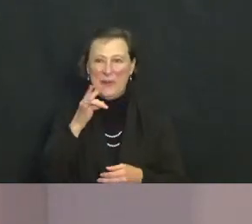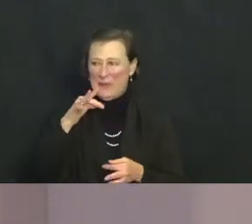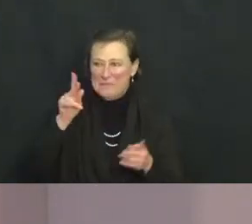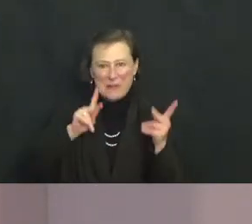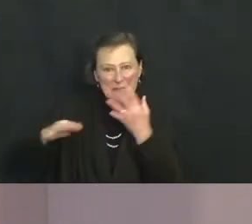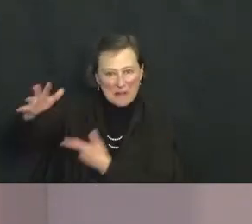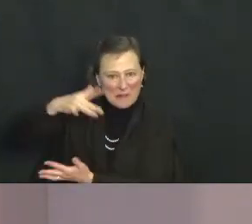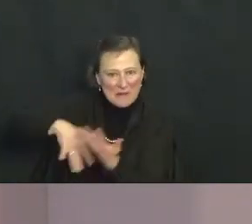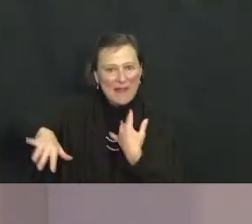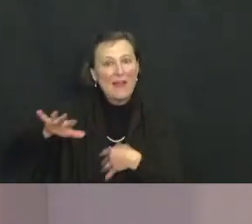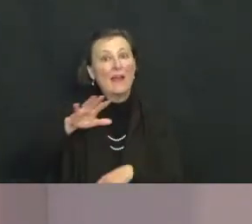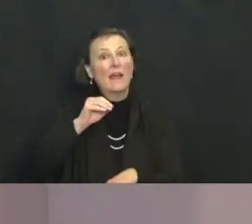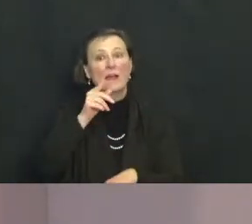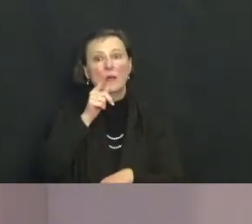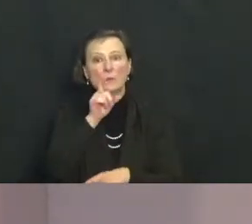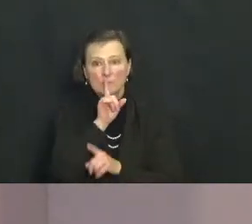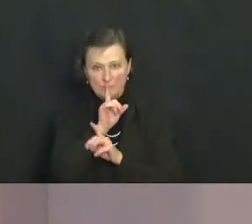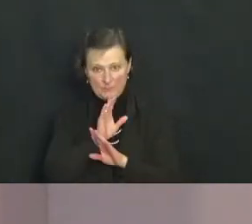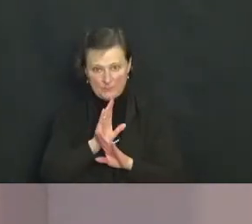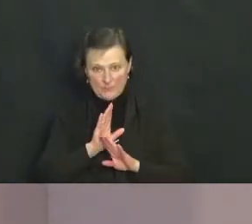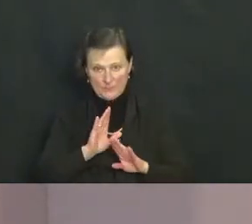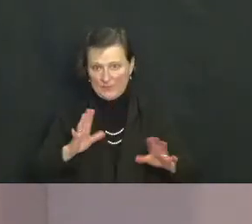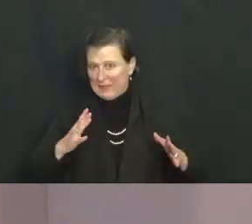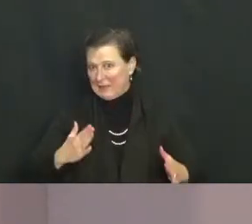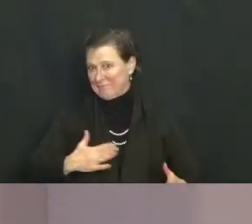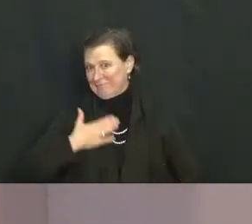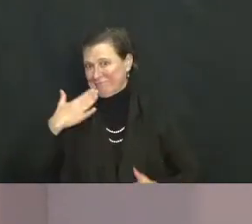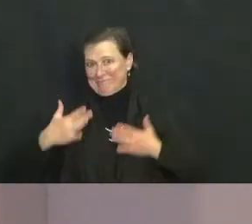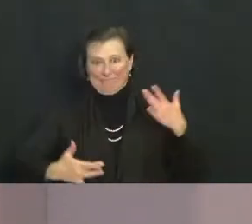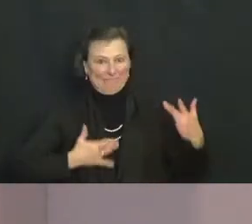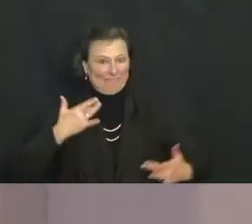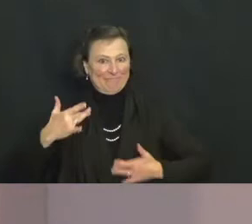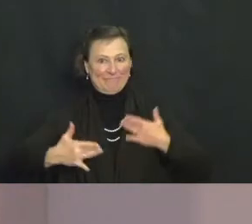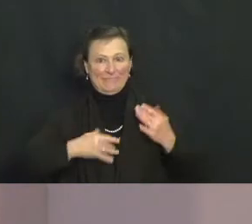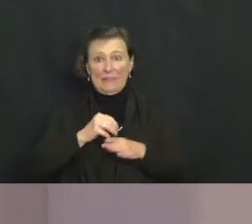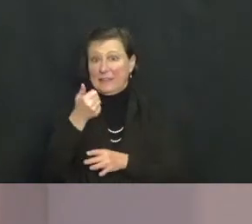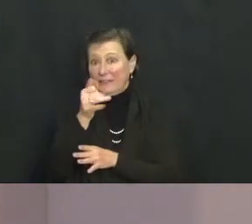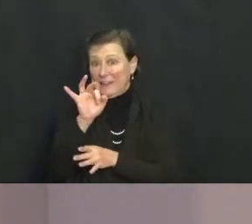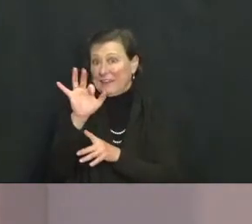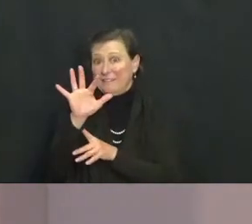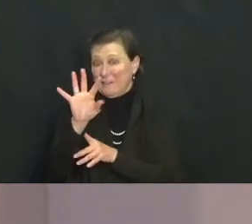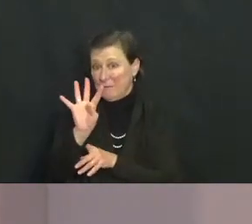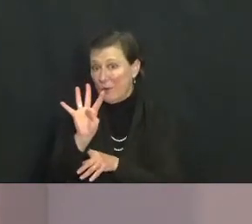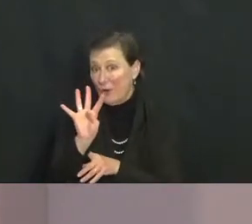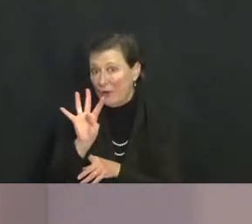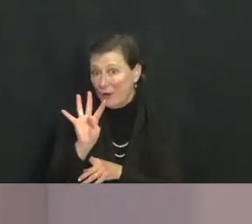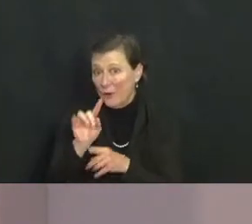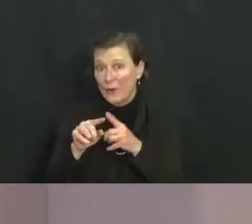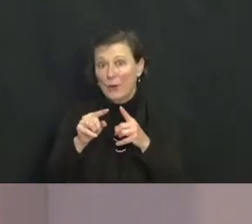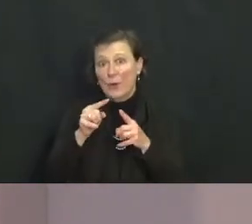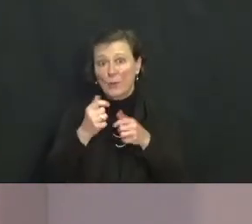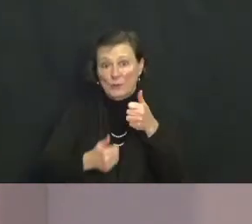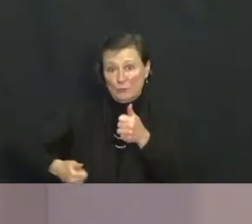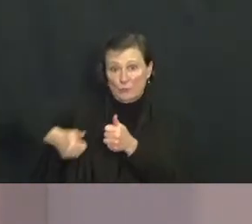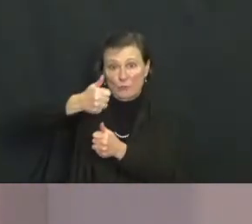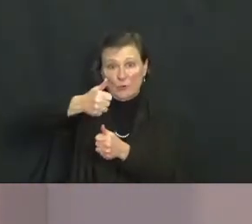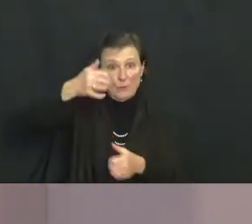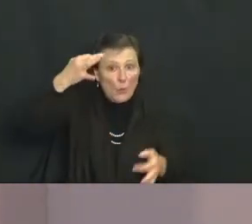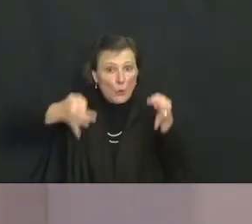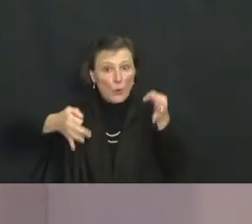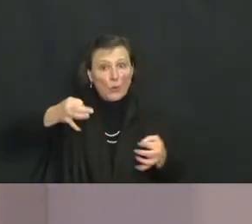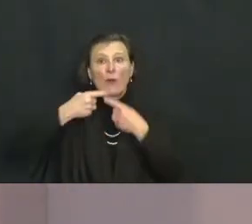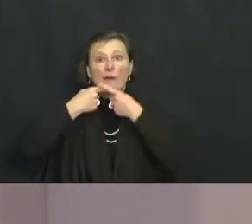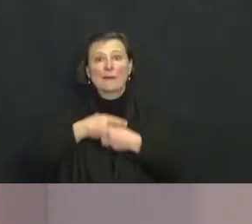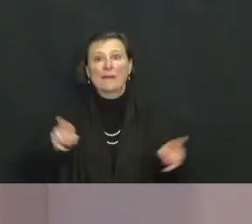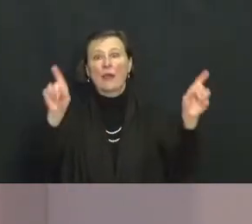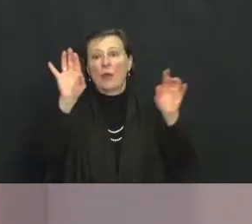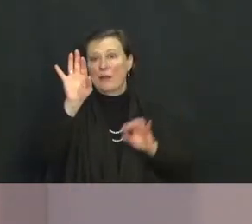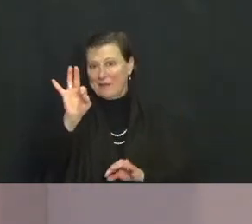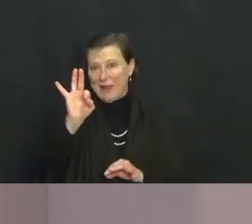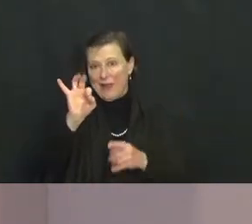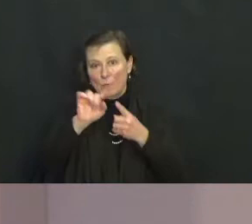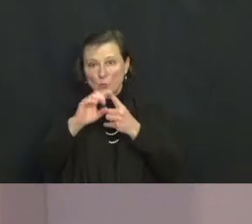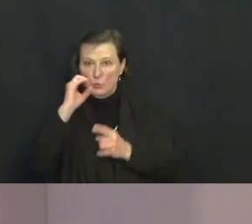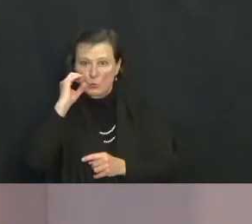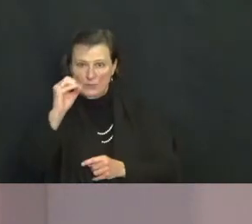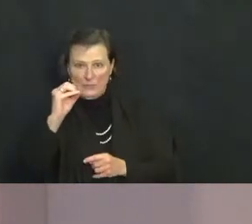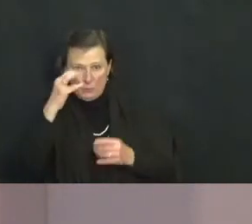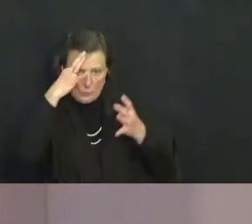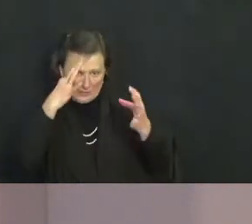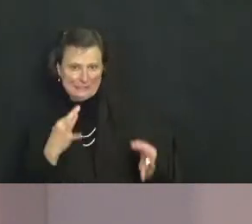And, who silently rejoiced in 1954 when the Supreme Court announced its nine to zero decision,